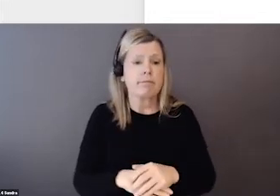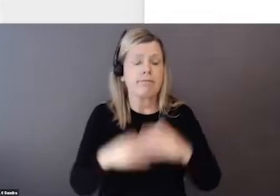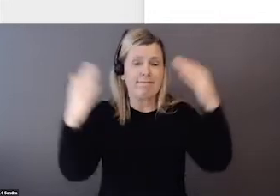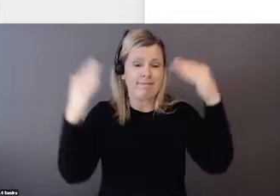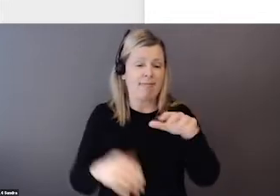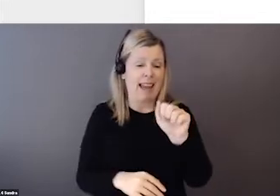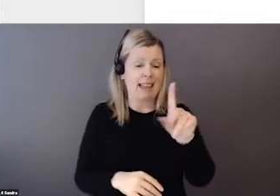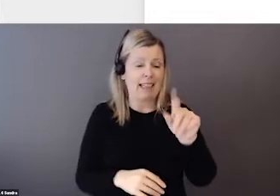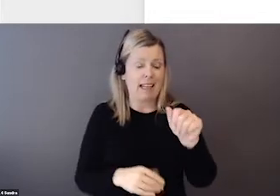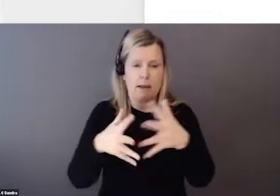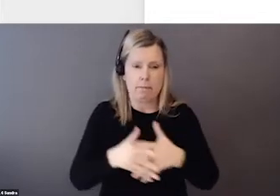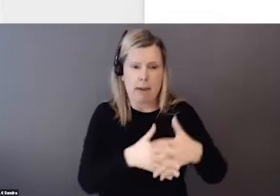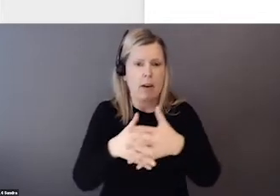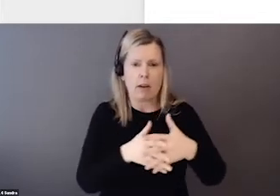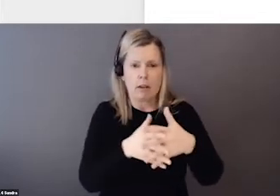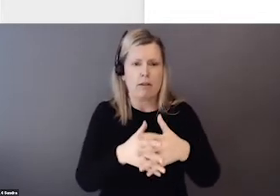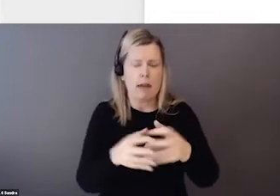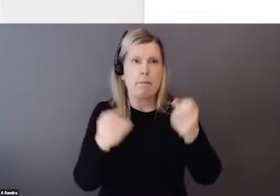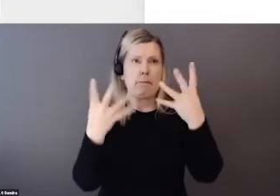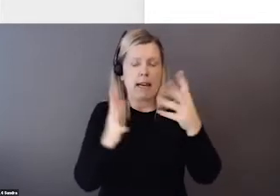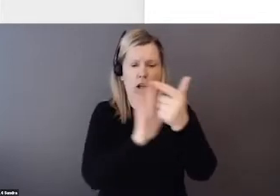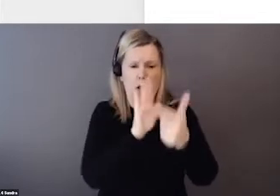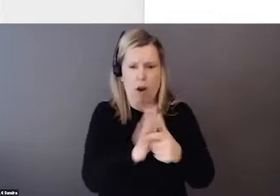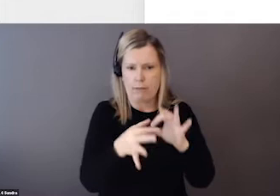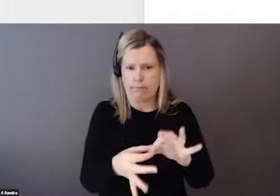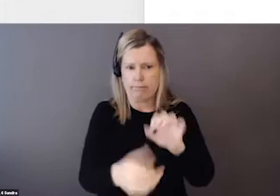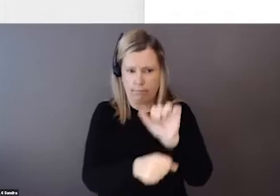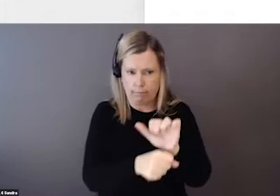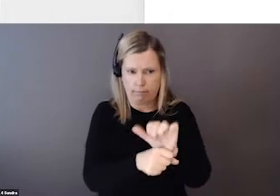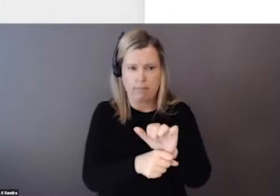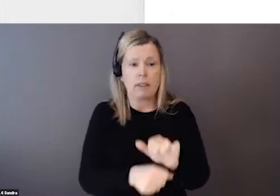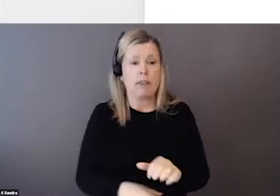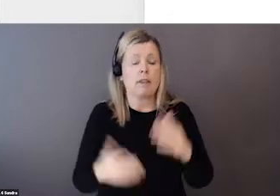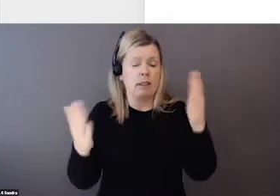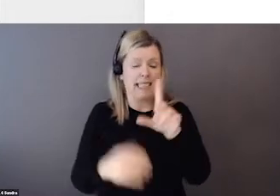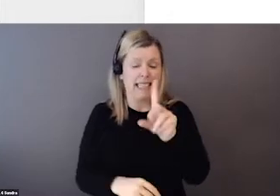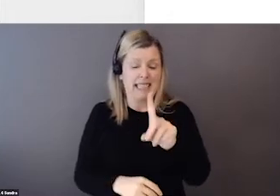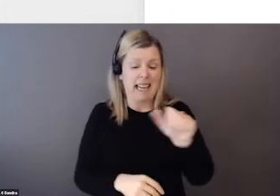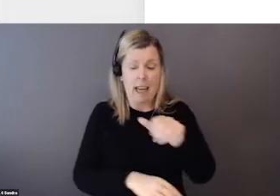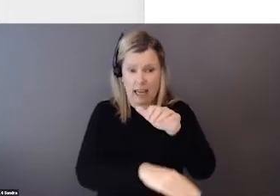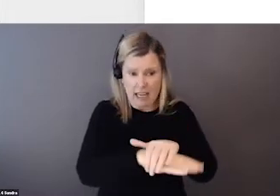has a lot of employment related provisions, as does the Disability Discrimination Act in the United Kingdom and Acts in Australia